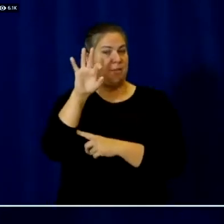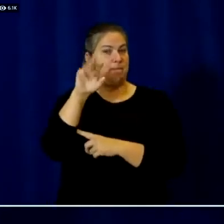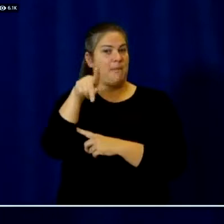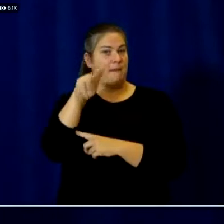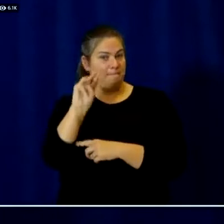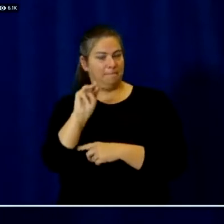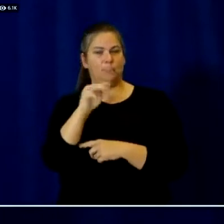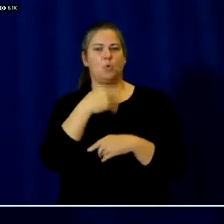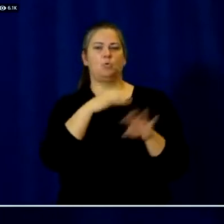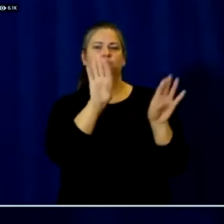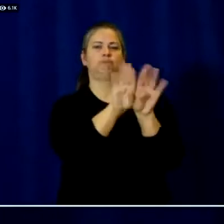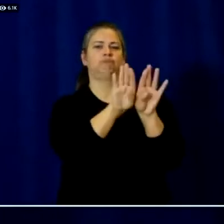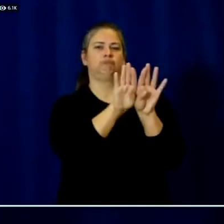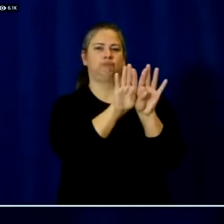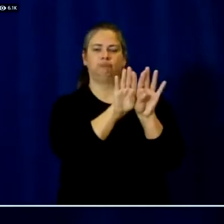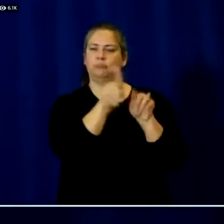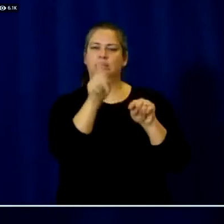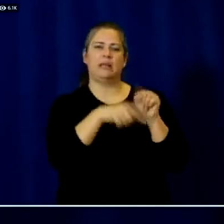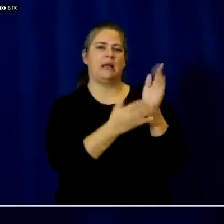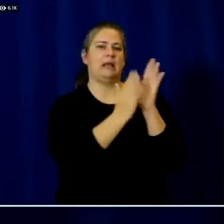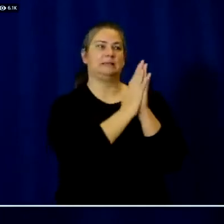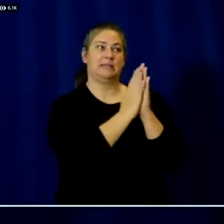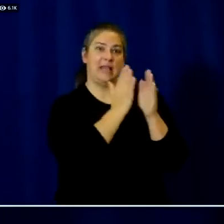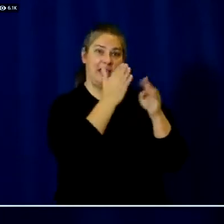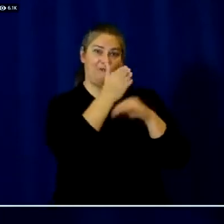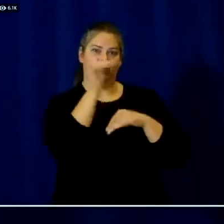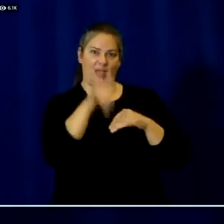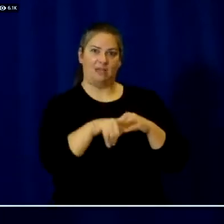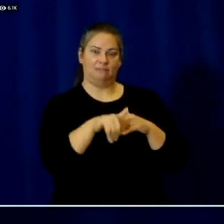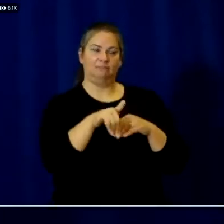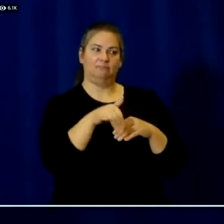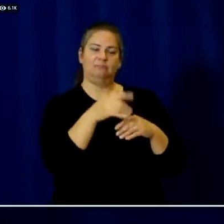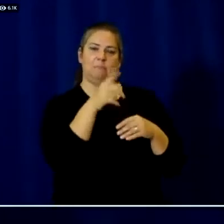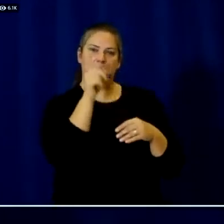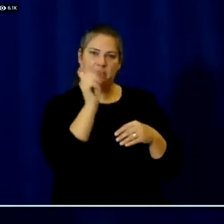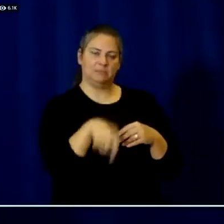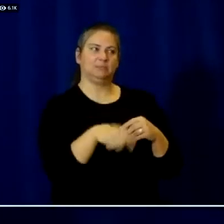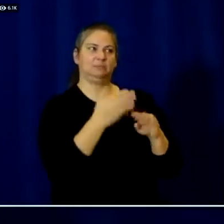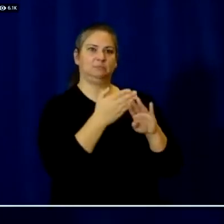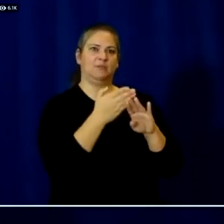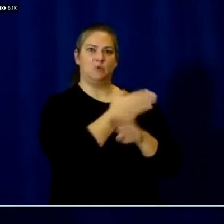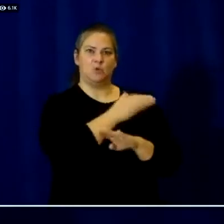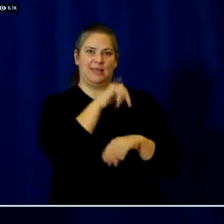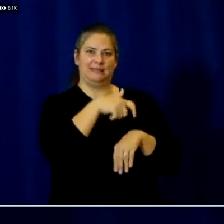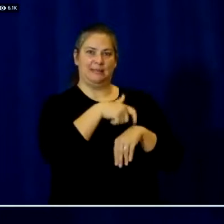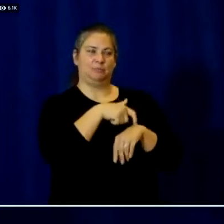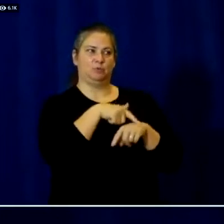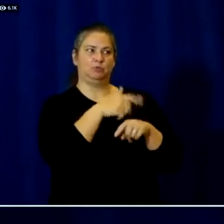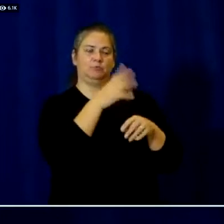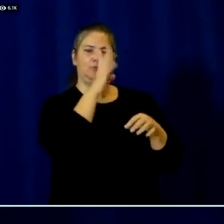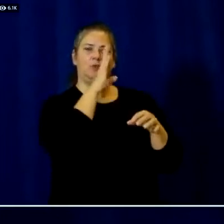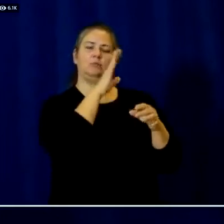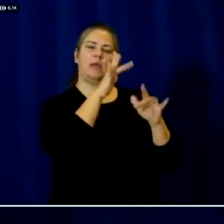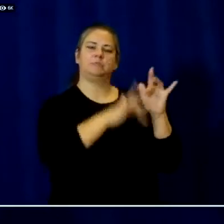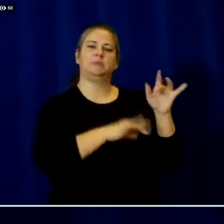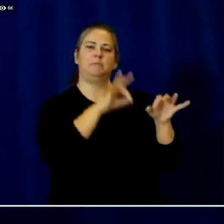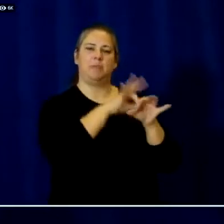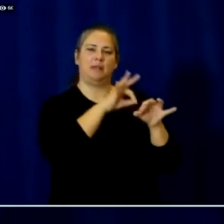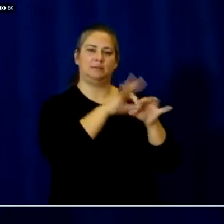the online request portal ago of okay, y dot com. Then we move into the in person voting phase of our election for three weeks. So if you want to vote